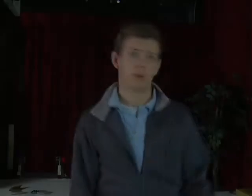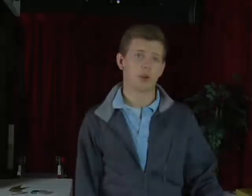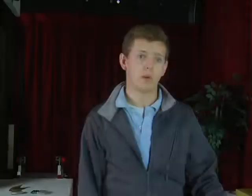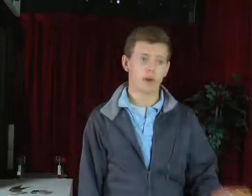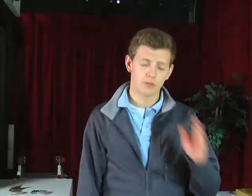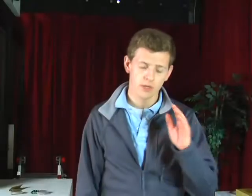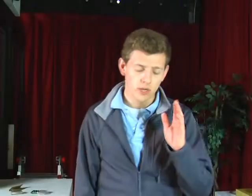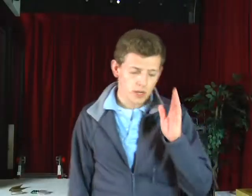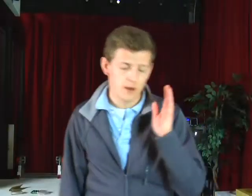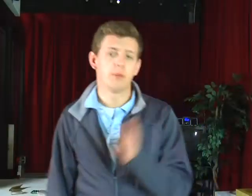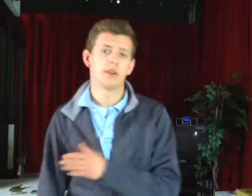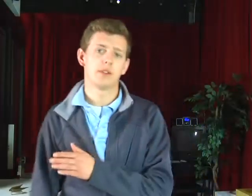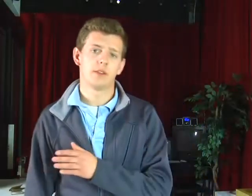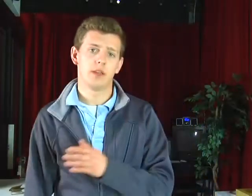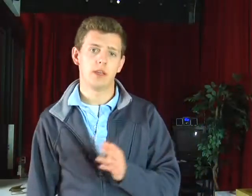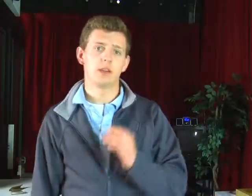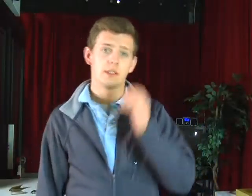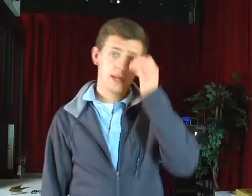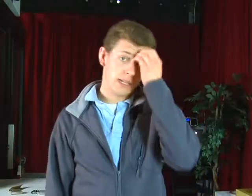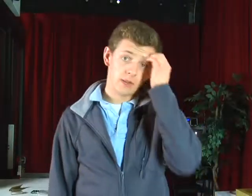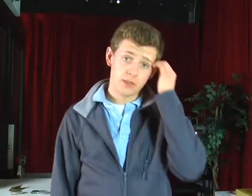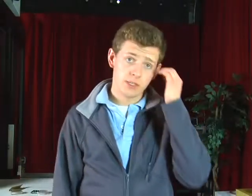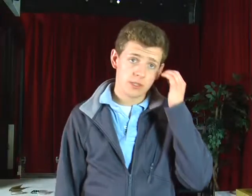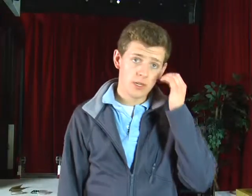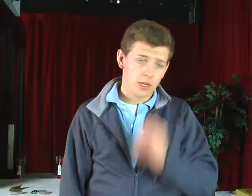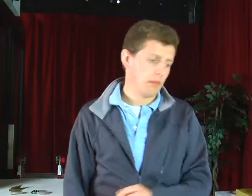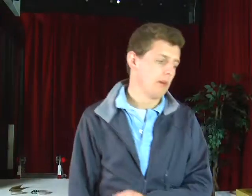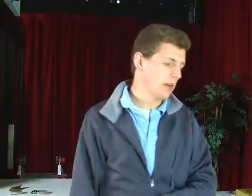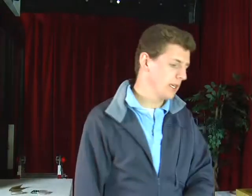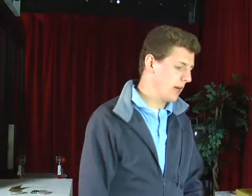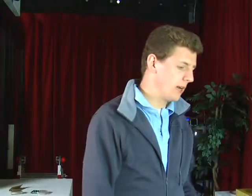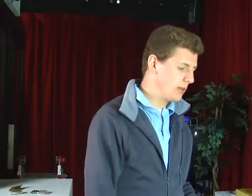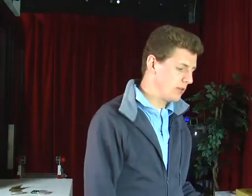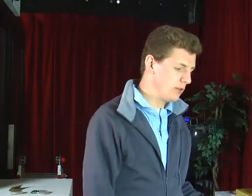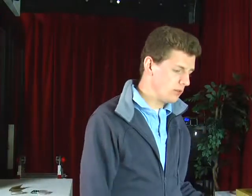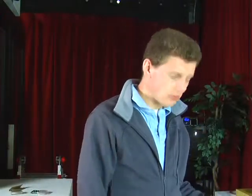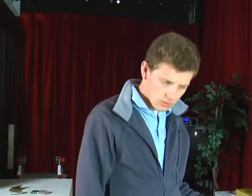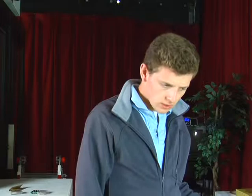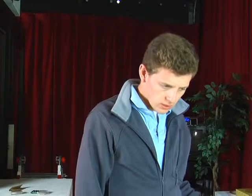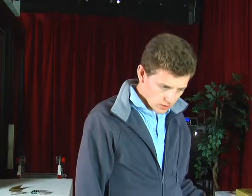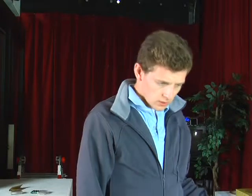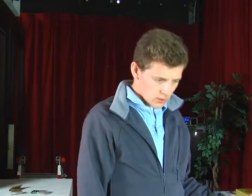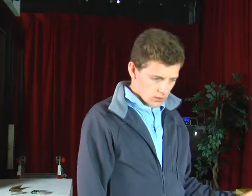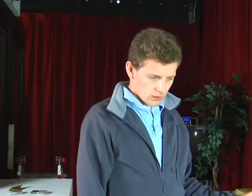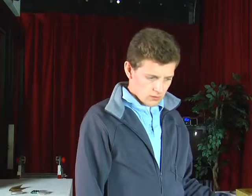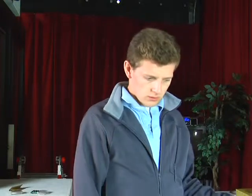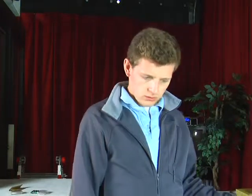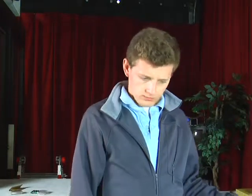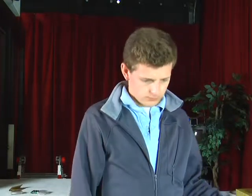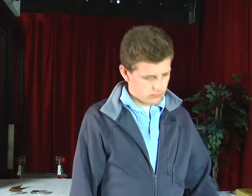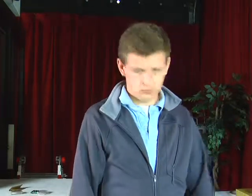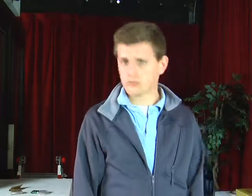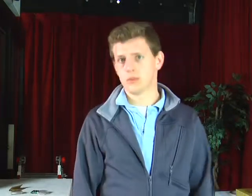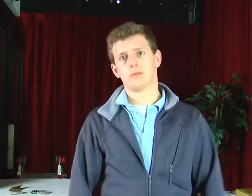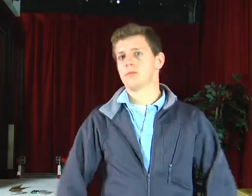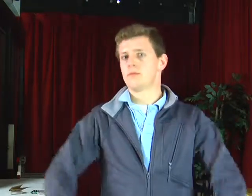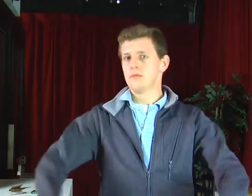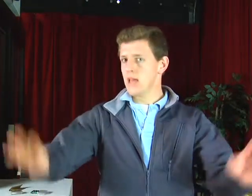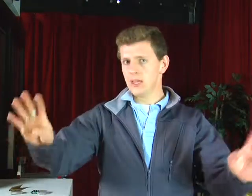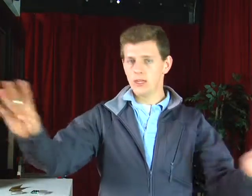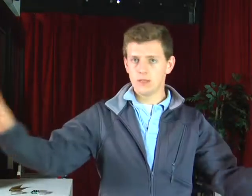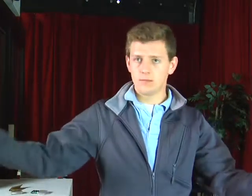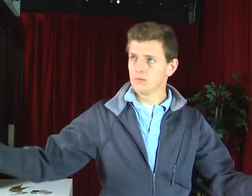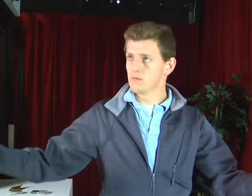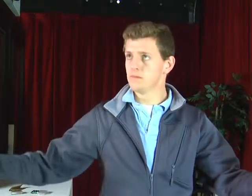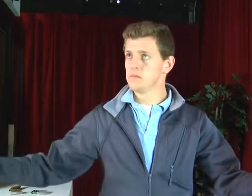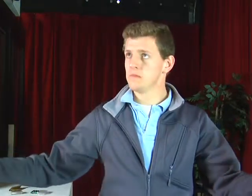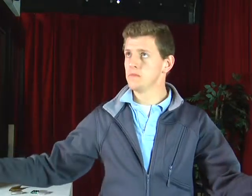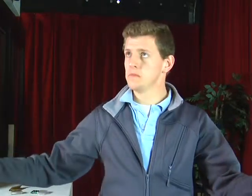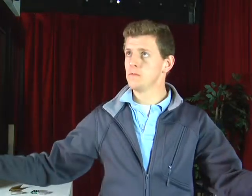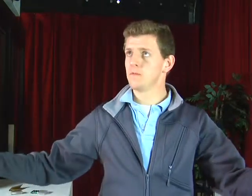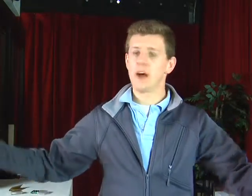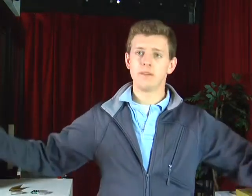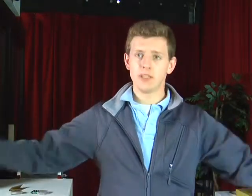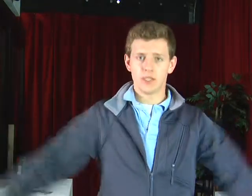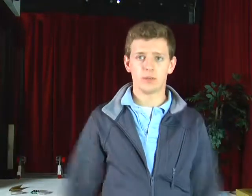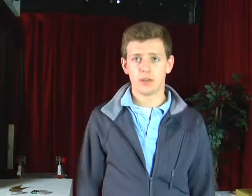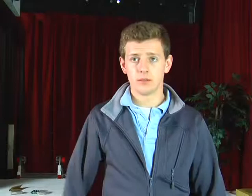And we're going over numbers in sign language. We've already counted to any five digit number.